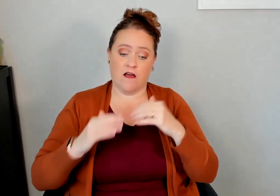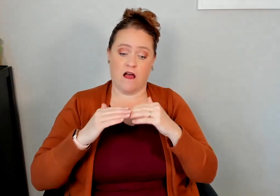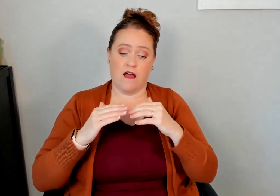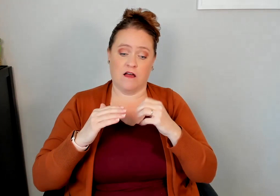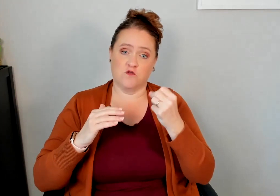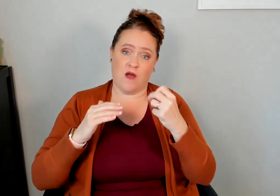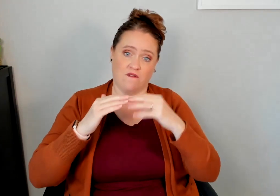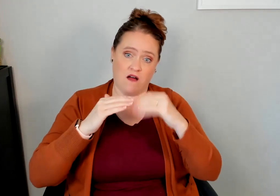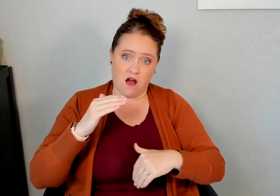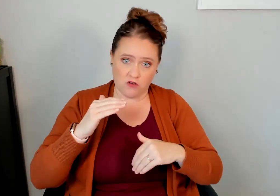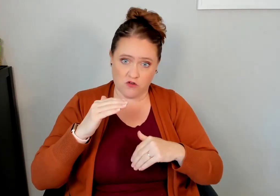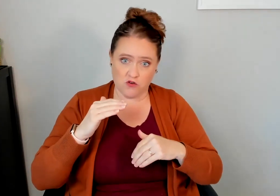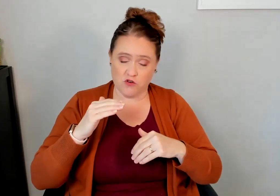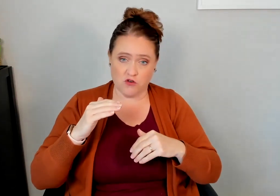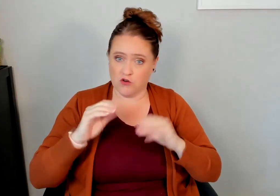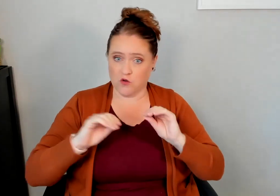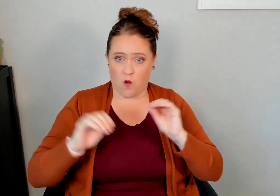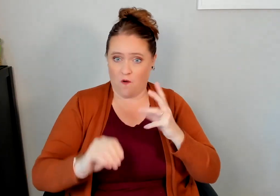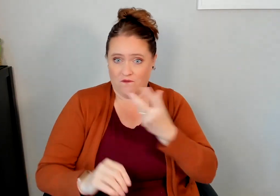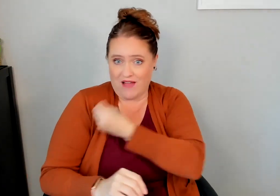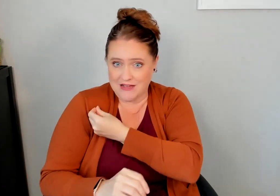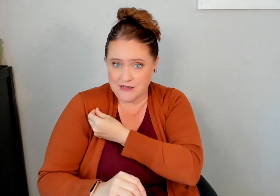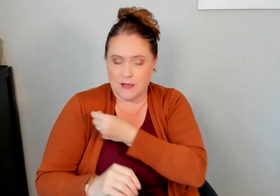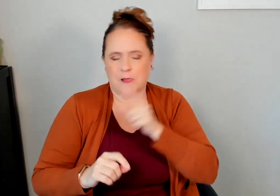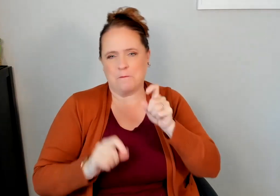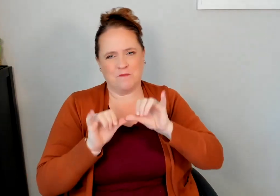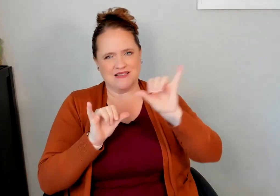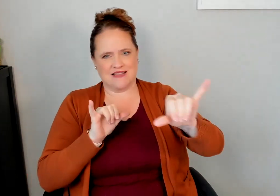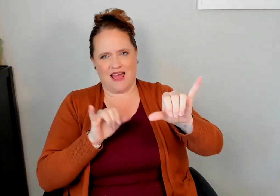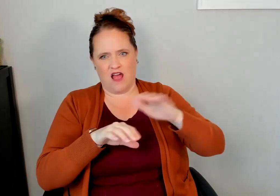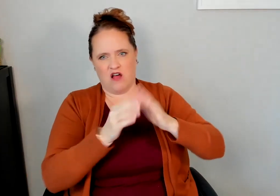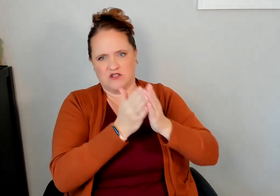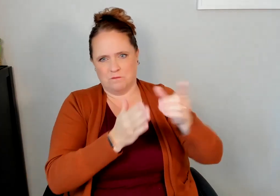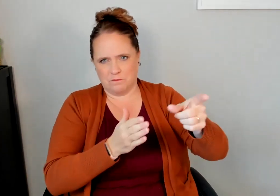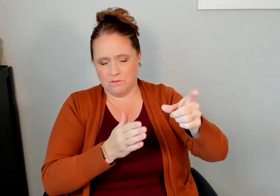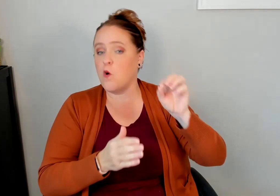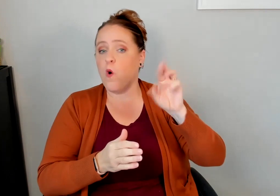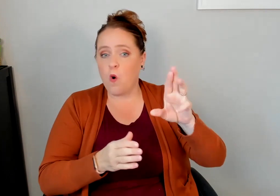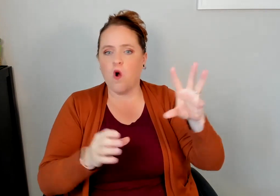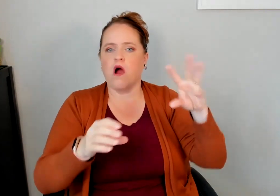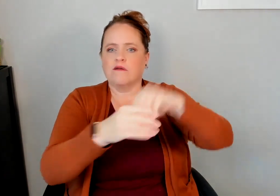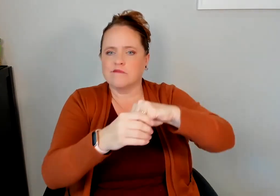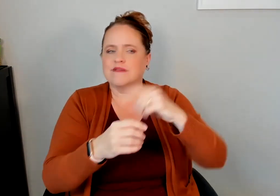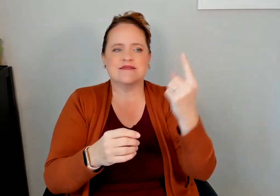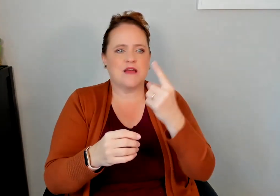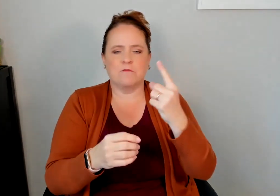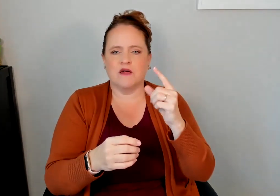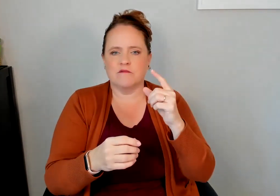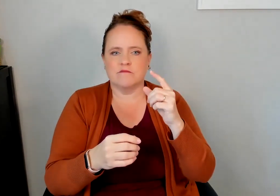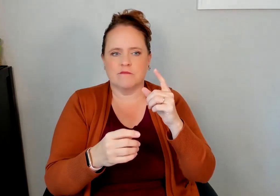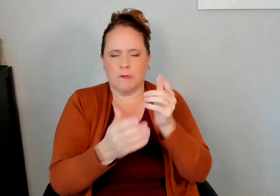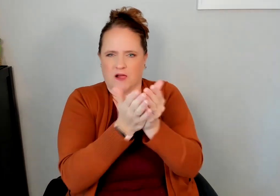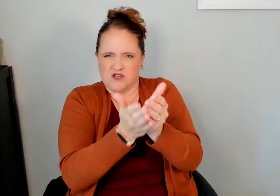if they are 12 and above so younger kids that can't be vaccinated yet had to stay on the ship